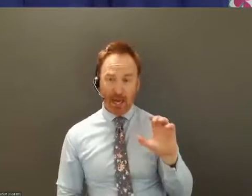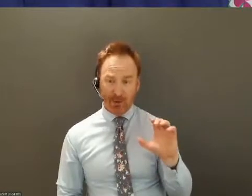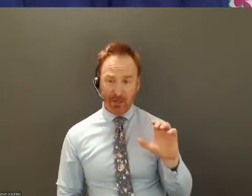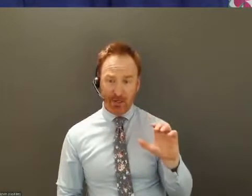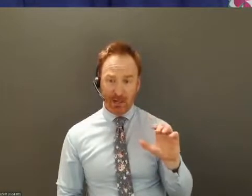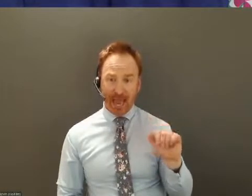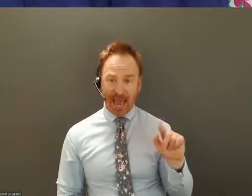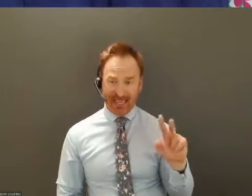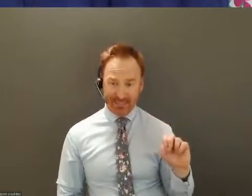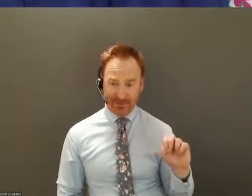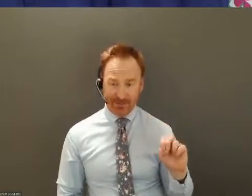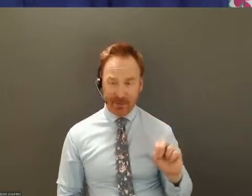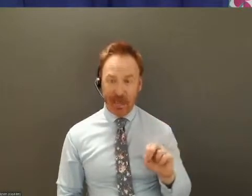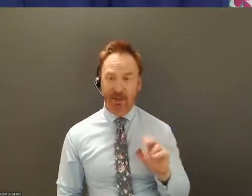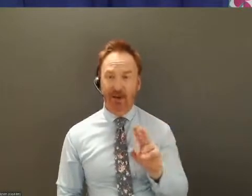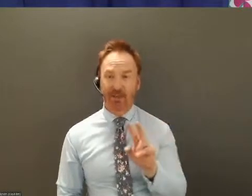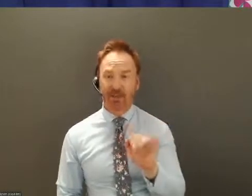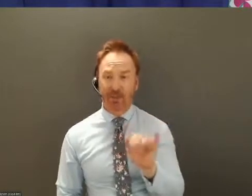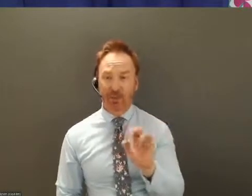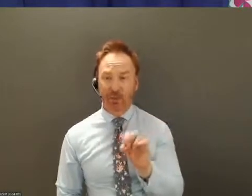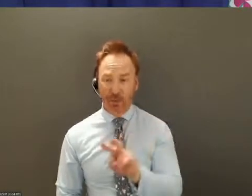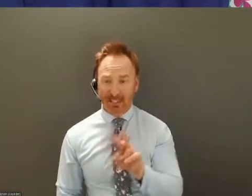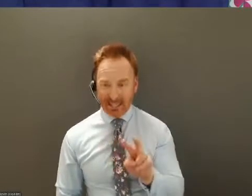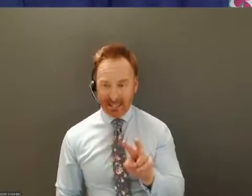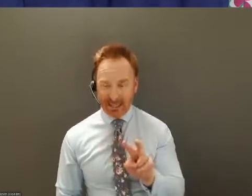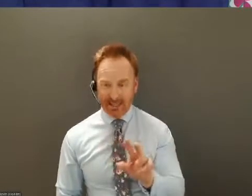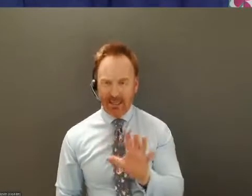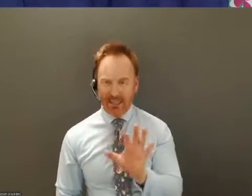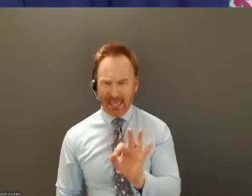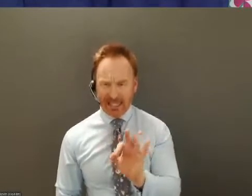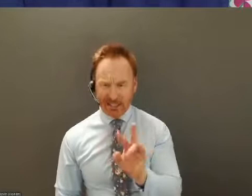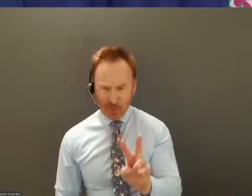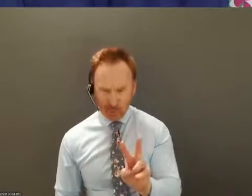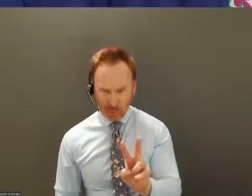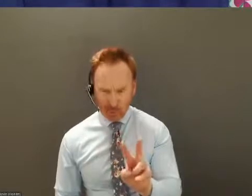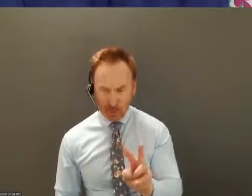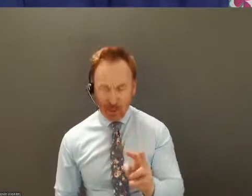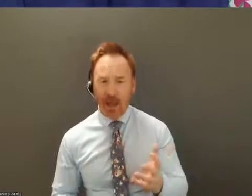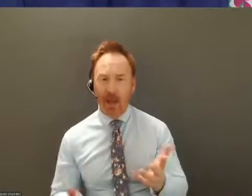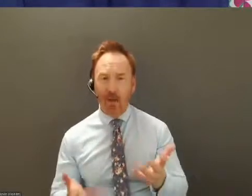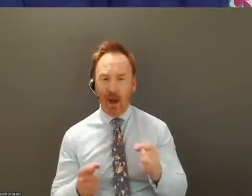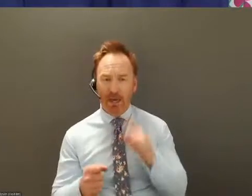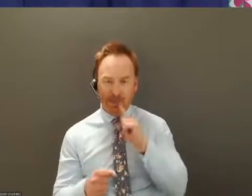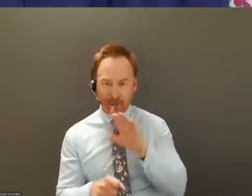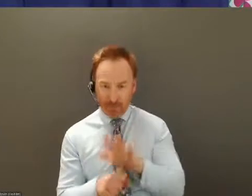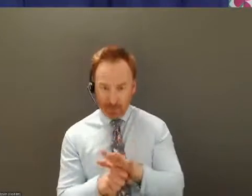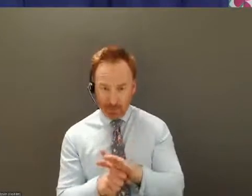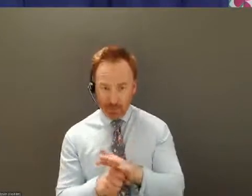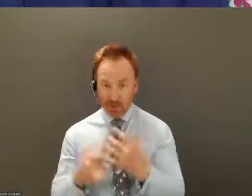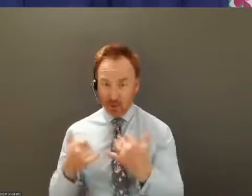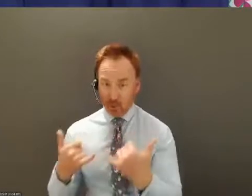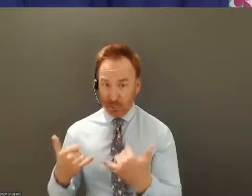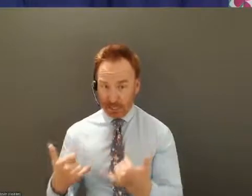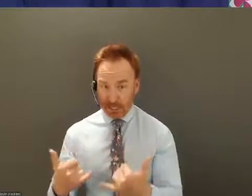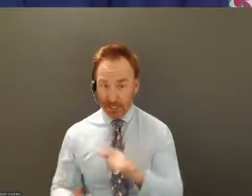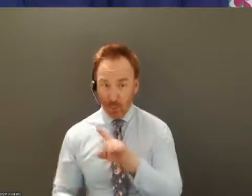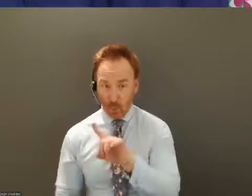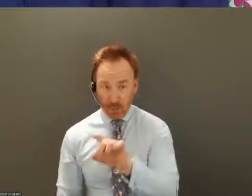vaccinated by an approved vaccine we would be offering vaccine.